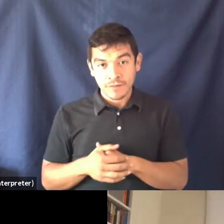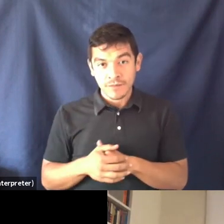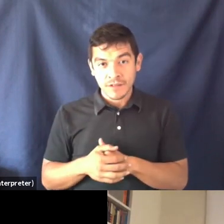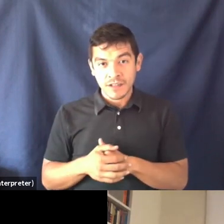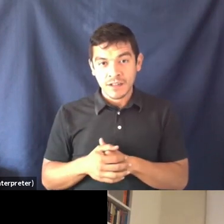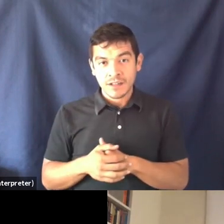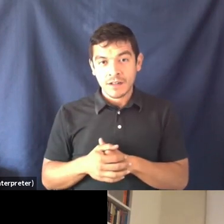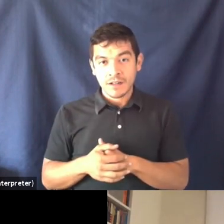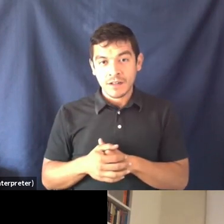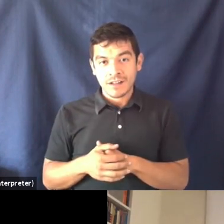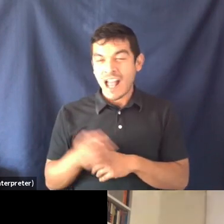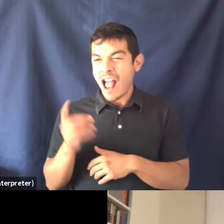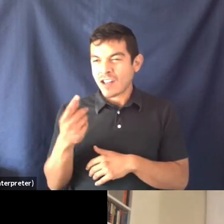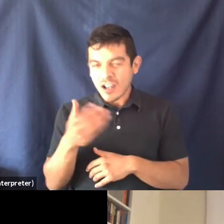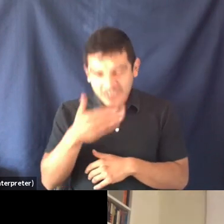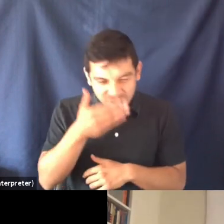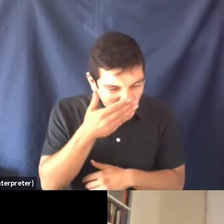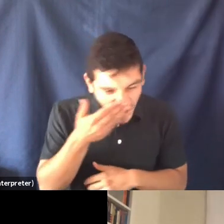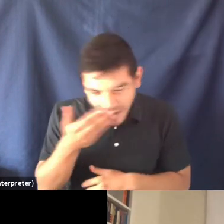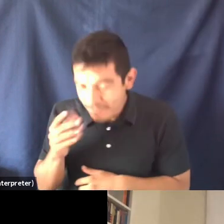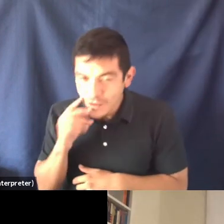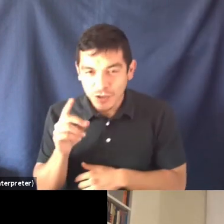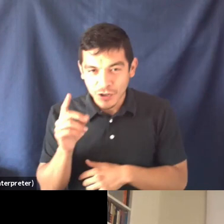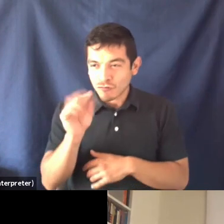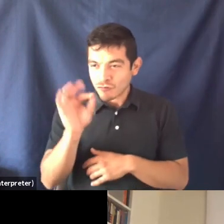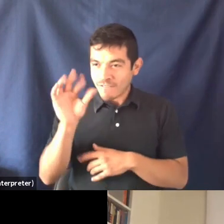snorkeling dogs and it's for like one scene